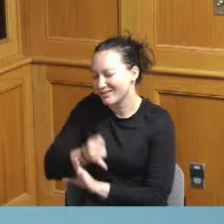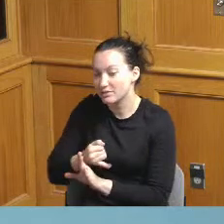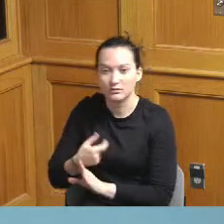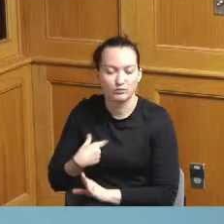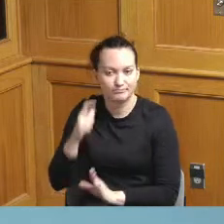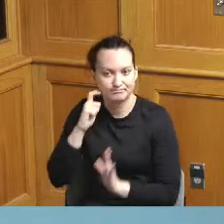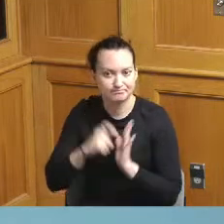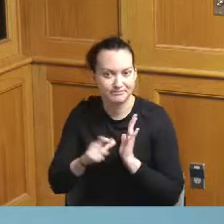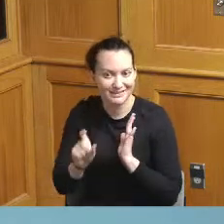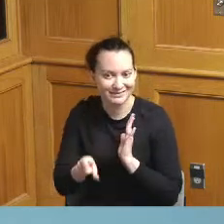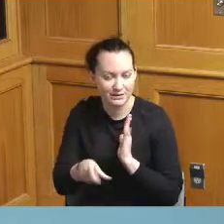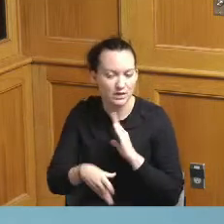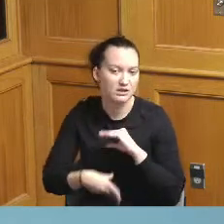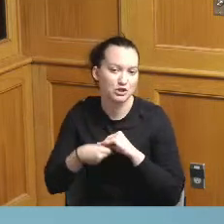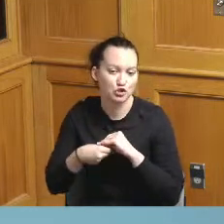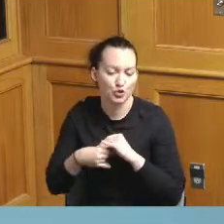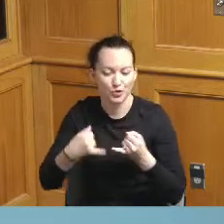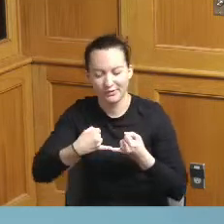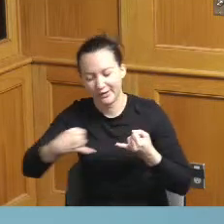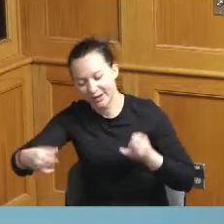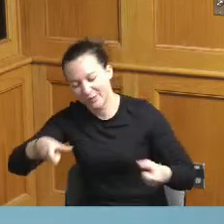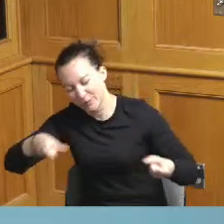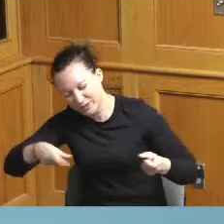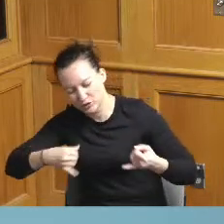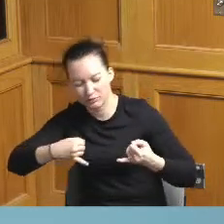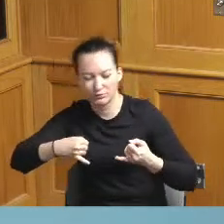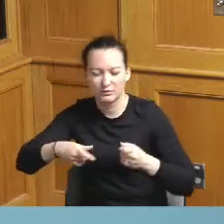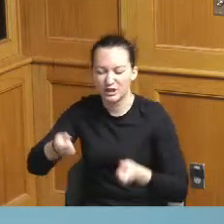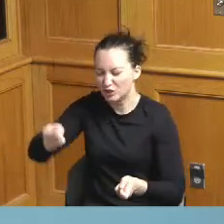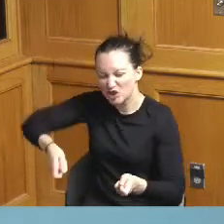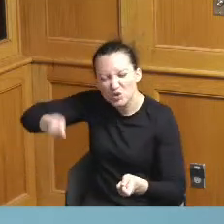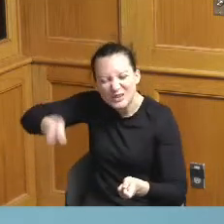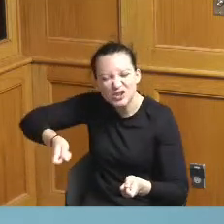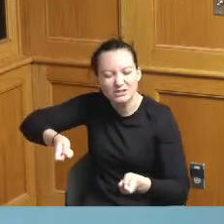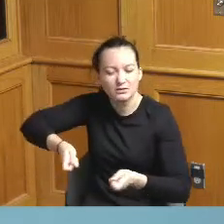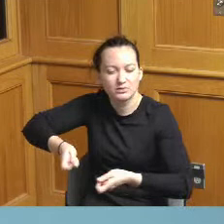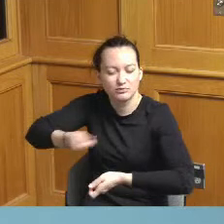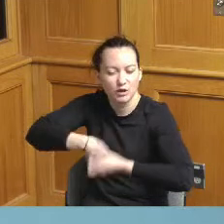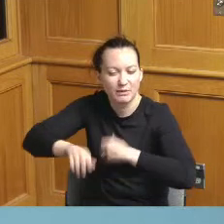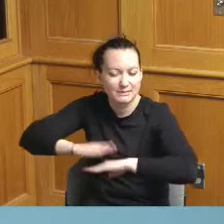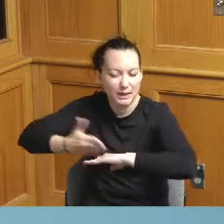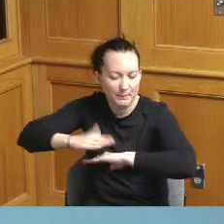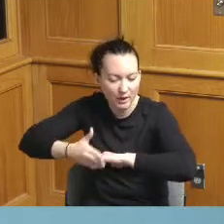that we need some additional Cable Management some switches and replacement laptops to fully